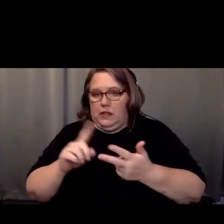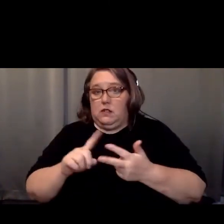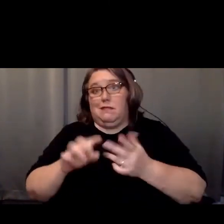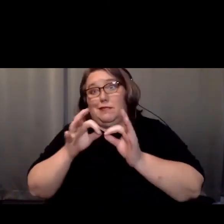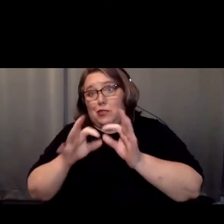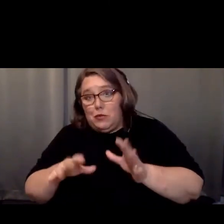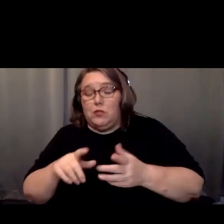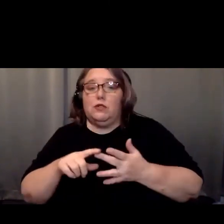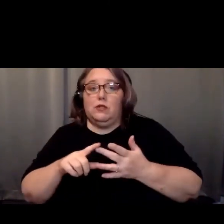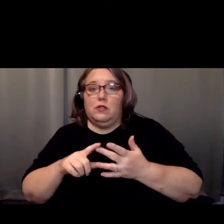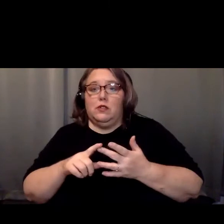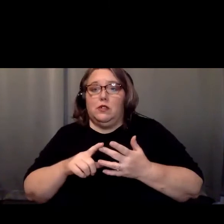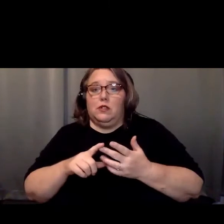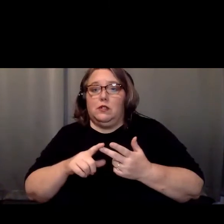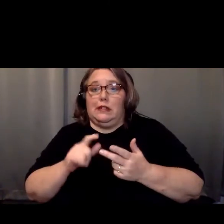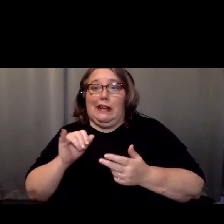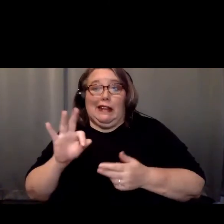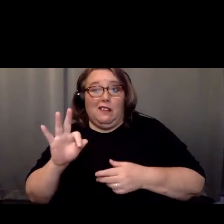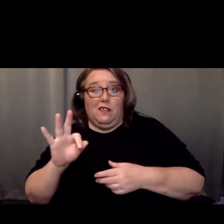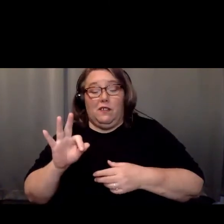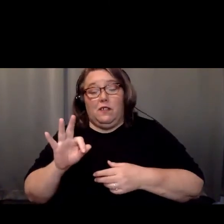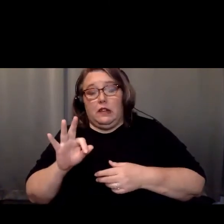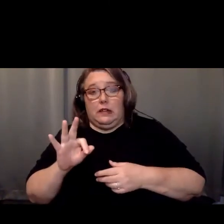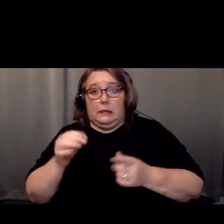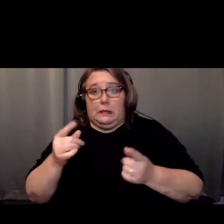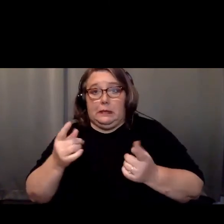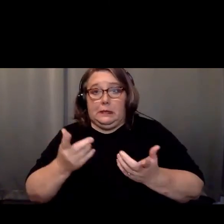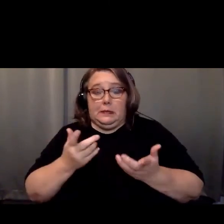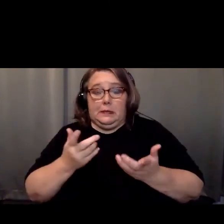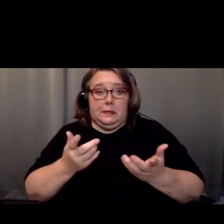And also if for some reason, there's an accommodation